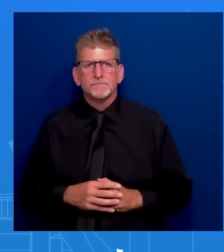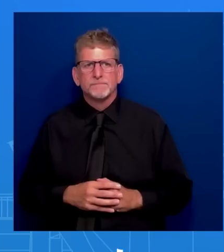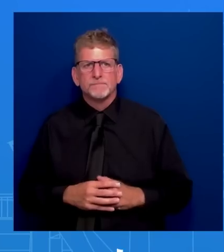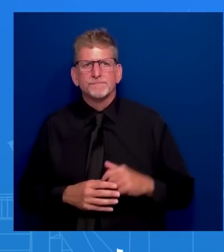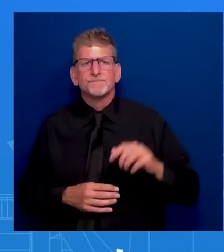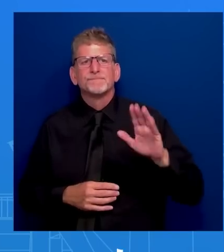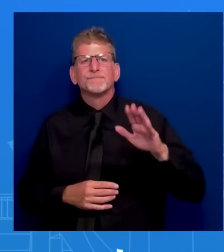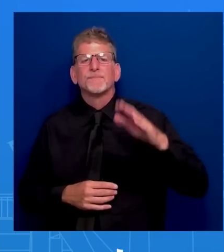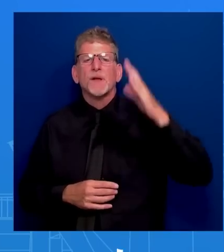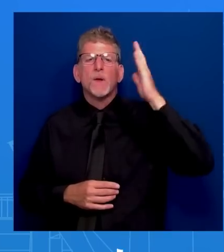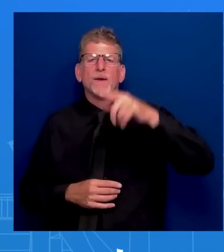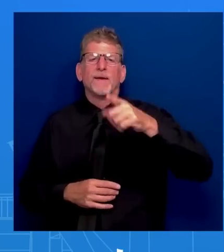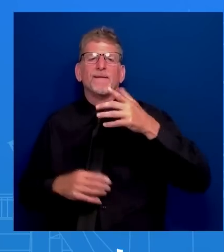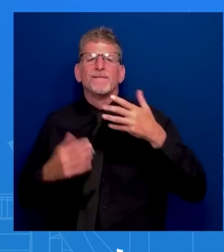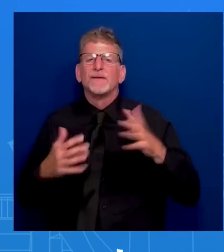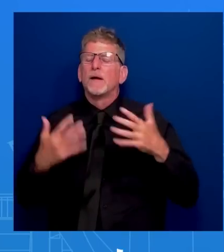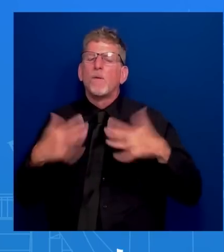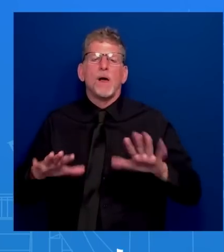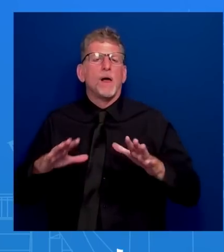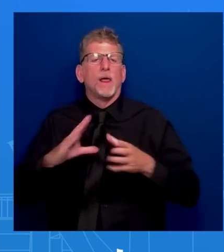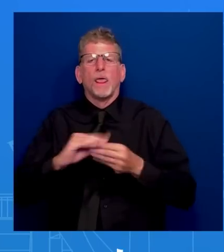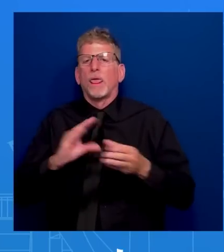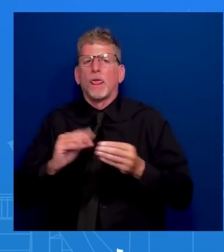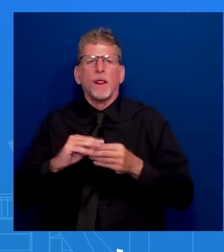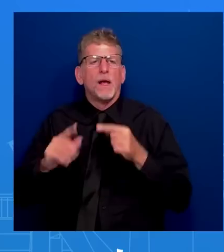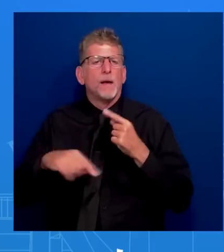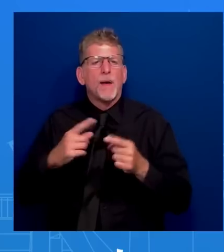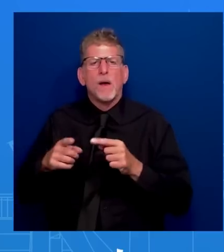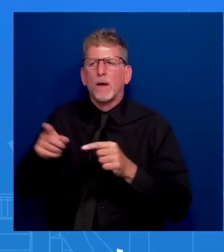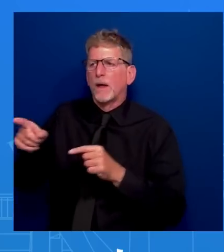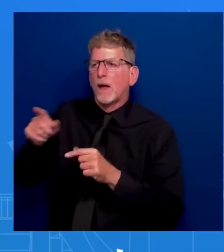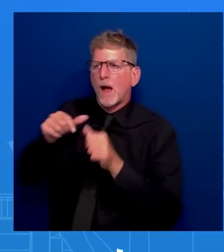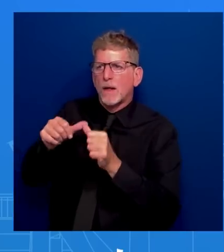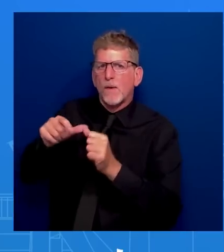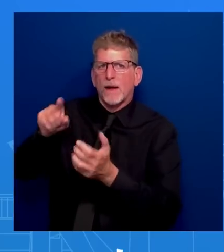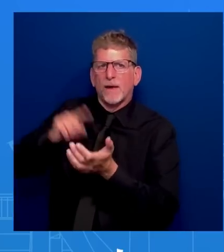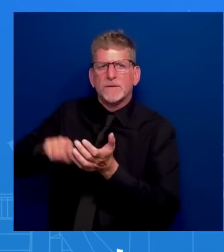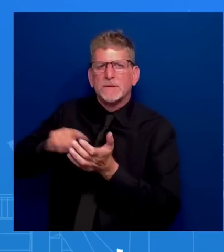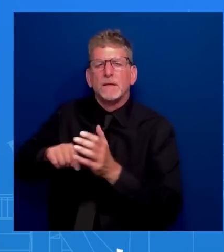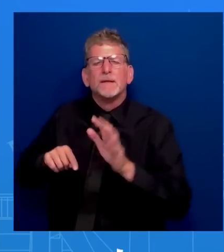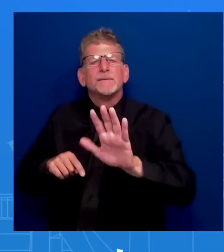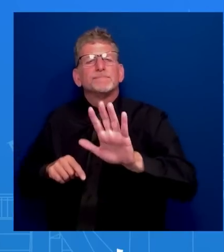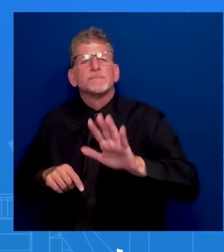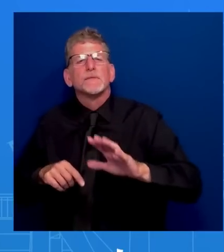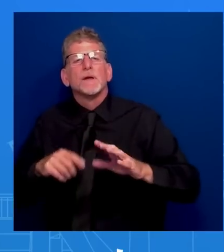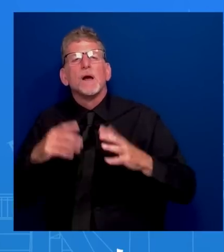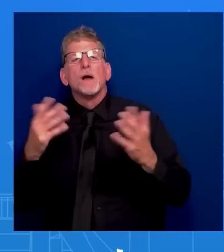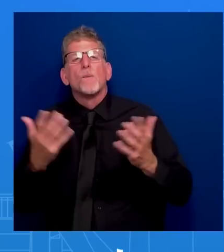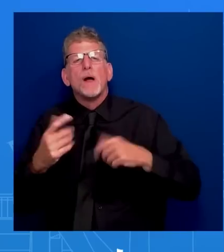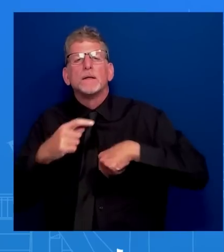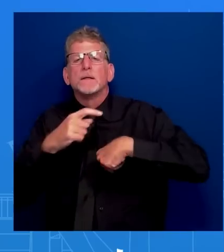But what time did the President learn about the raid on -- the raid yesterday? Ms. Jean-Pierre: I don't have anything to --